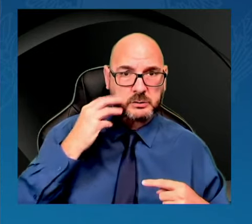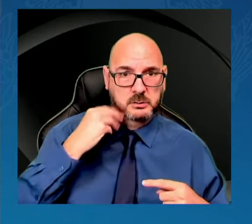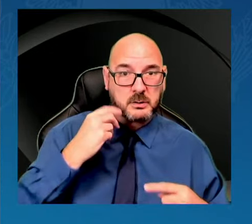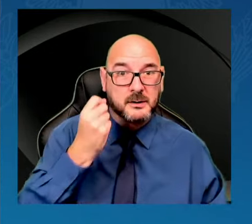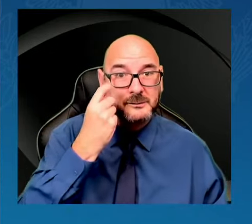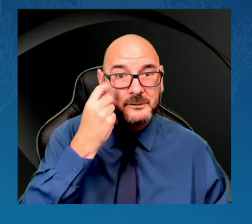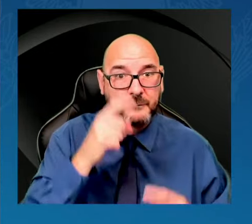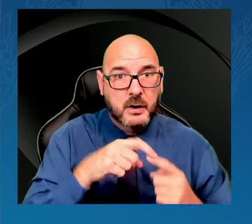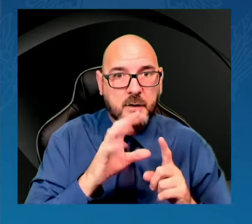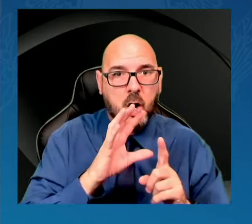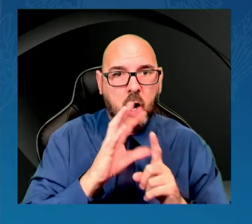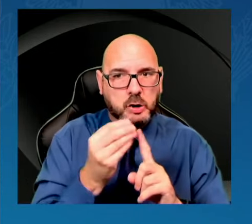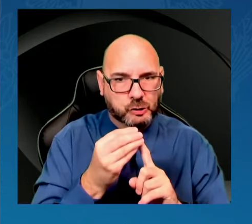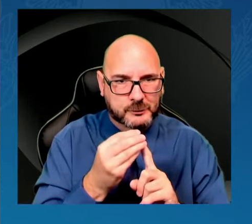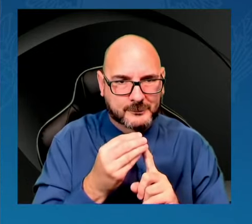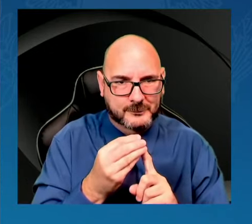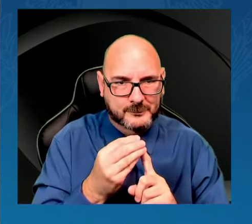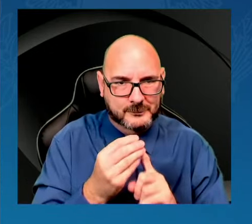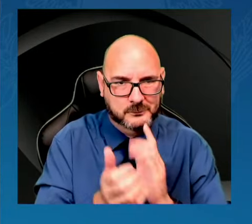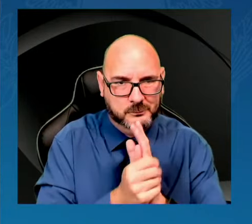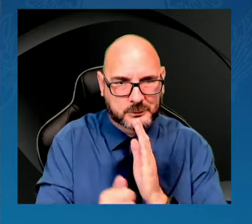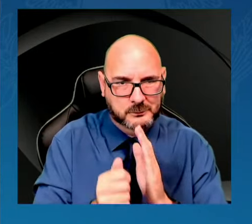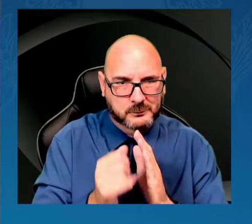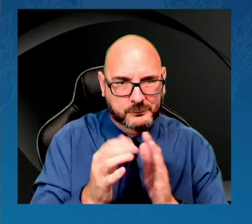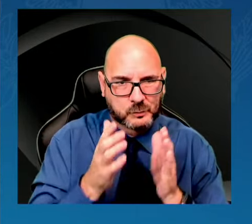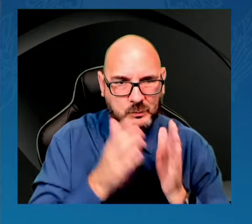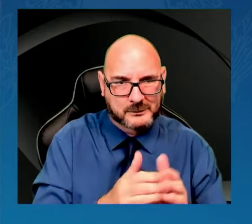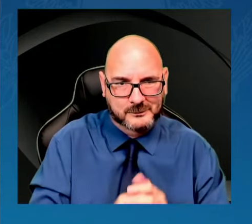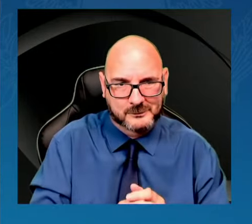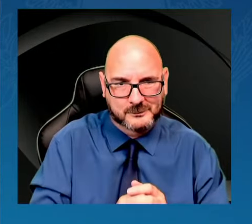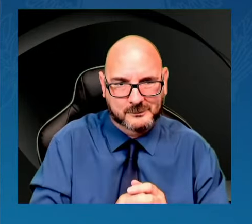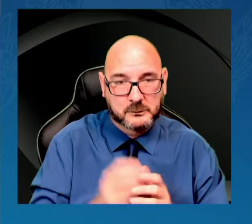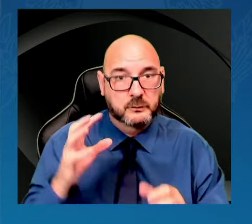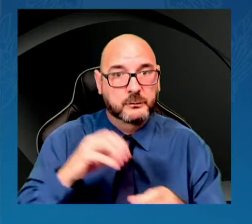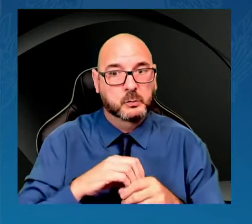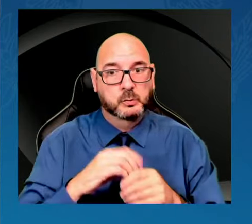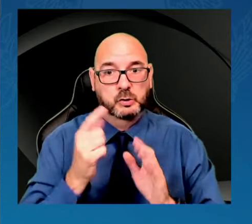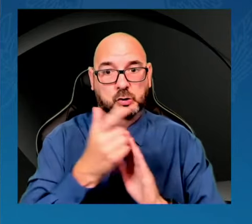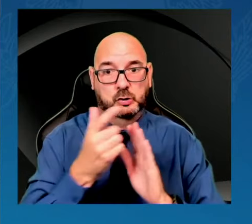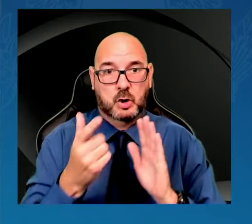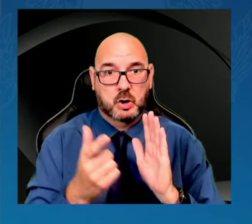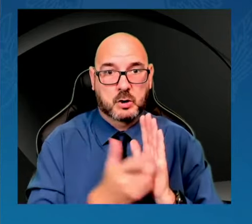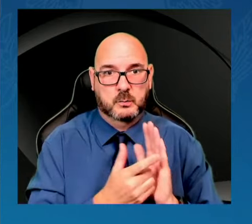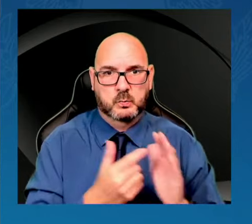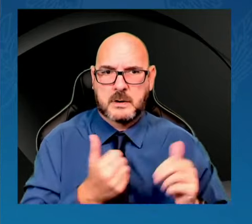I wrote into the legislation that some of the best trainers of that, for medical health professionals,